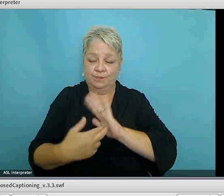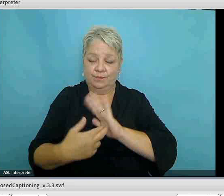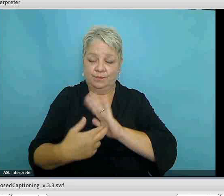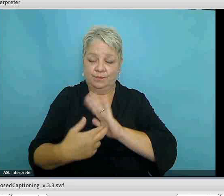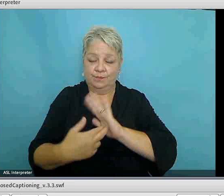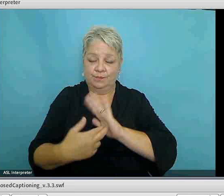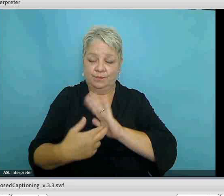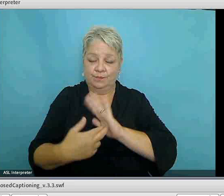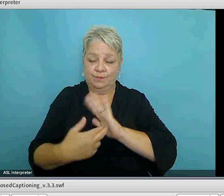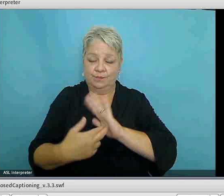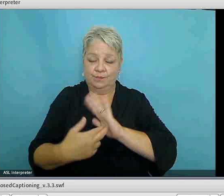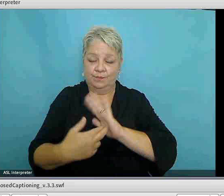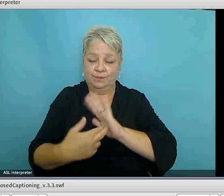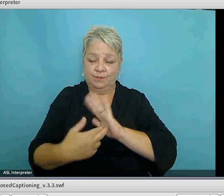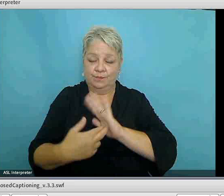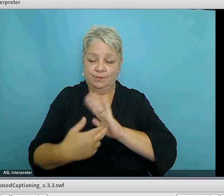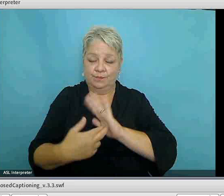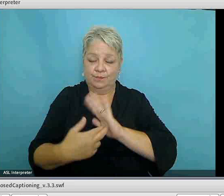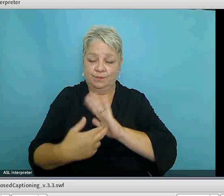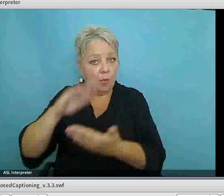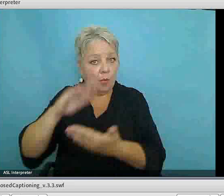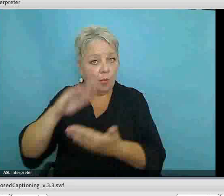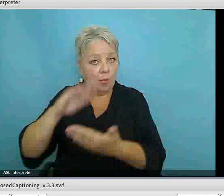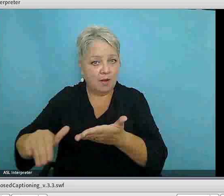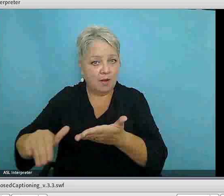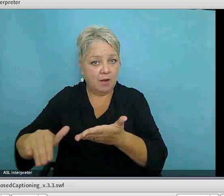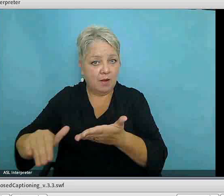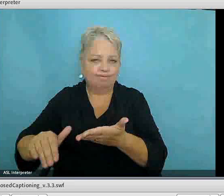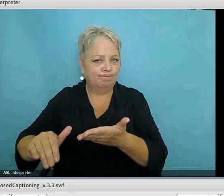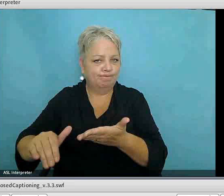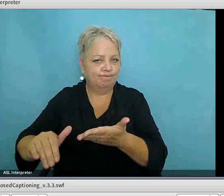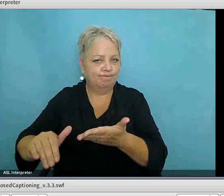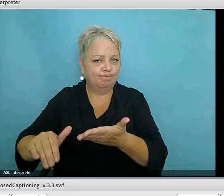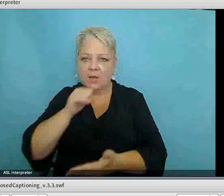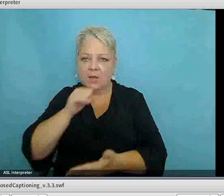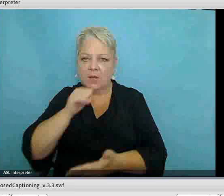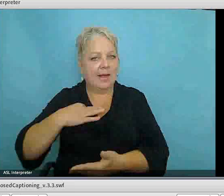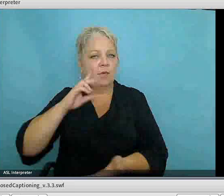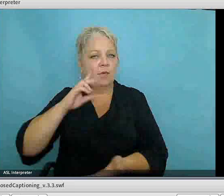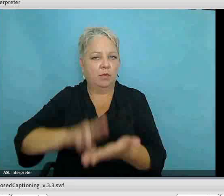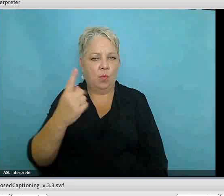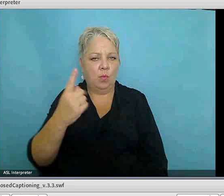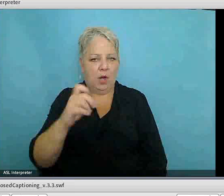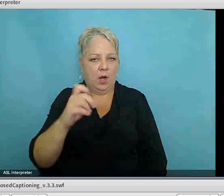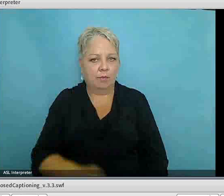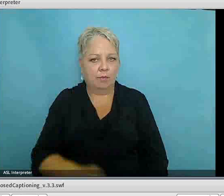One Care. Thank you. Another question about guardians.